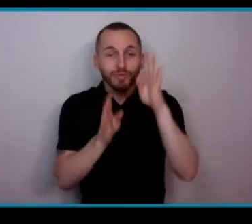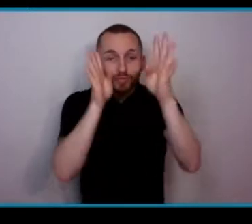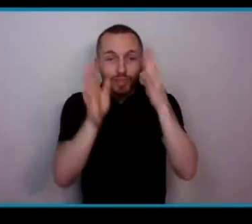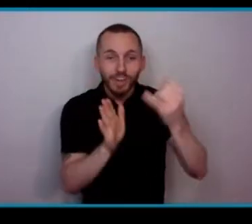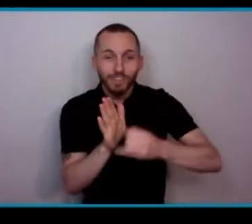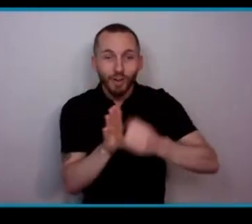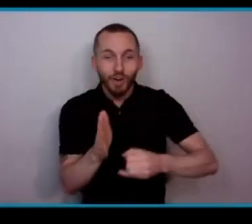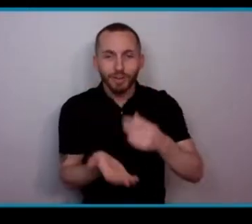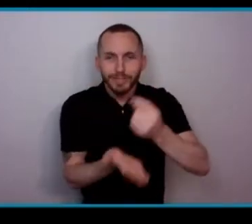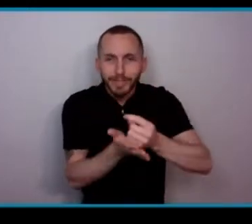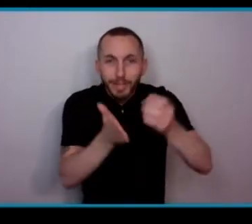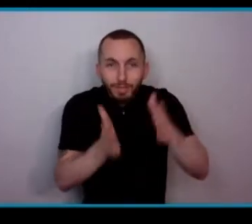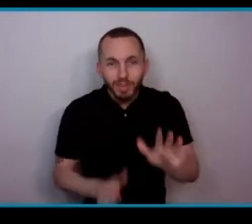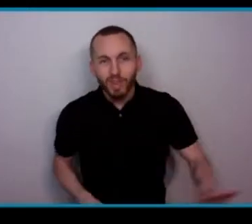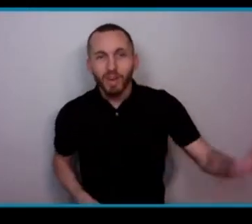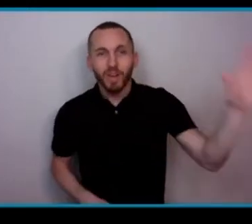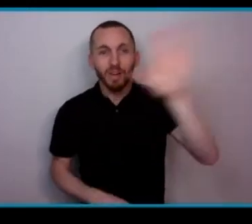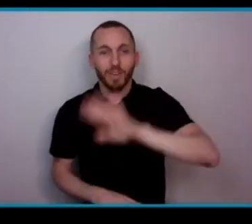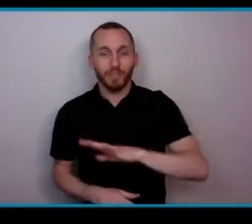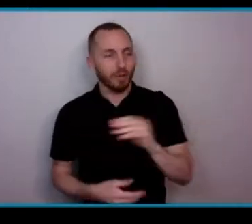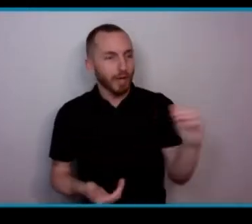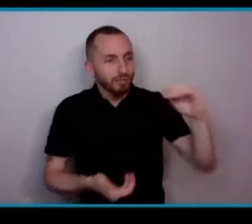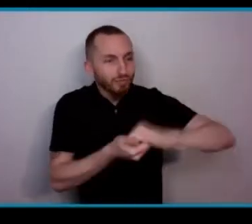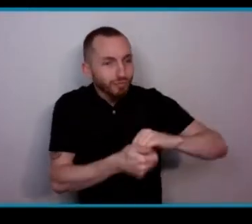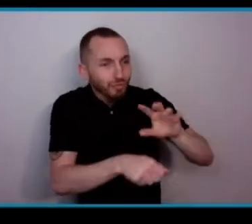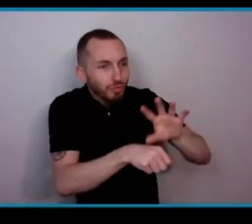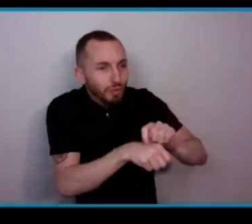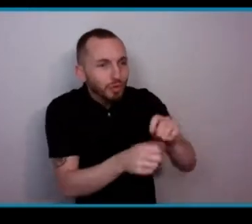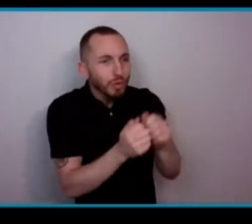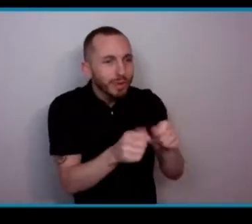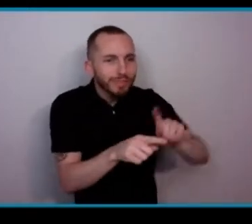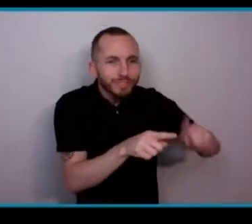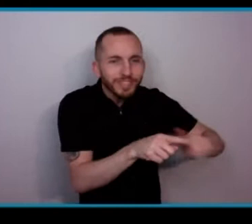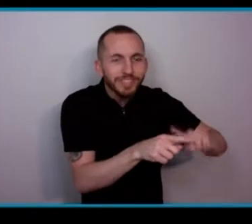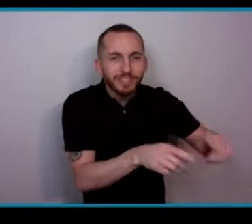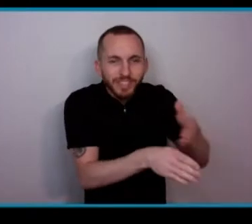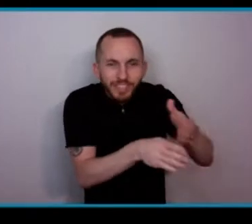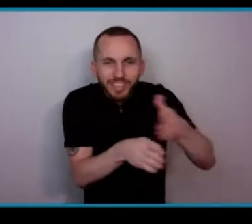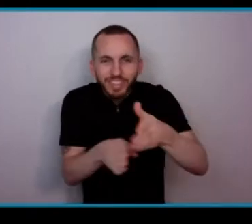in adjacent fields of research and practice, we co-developed a long-term research plan